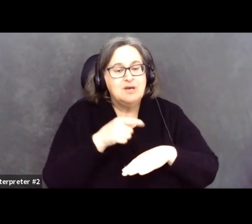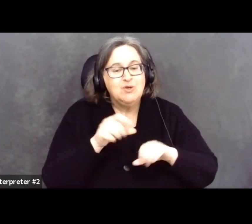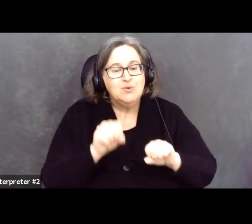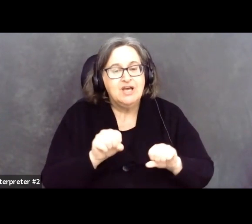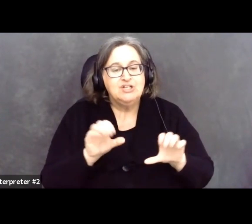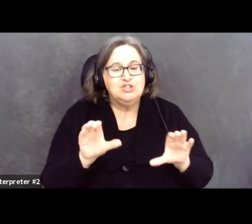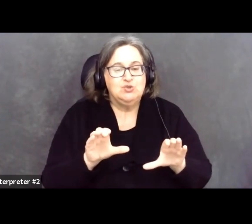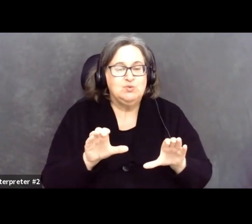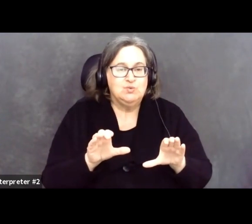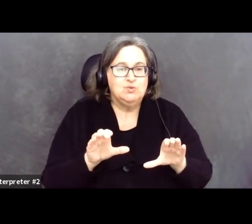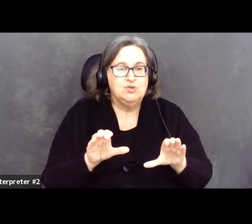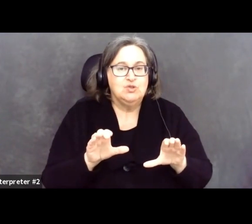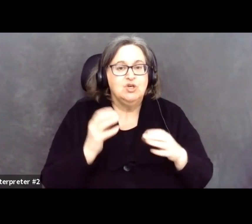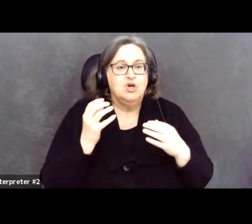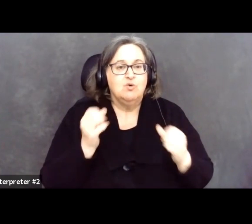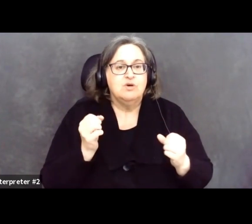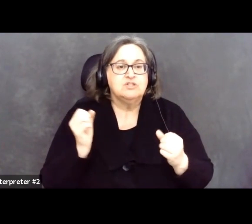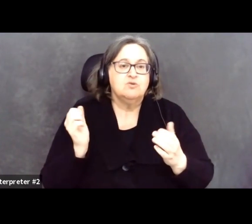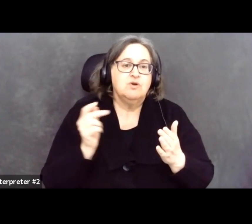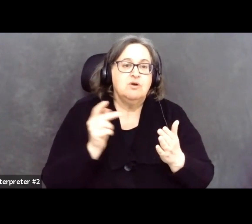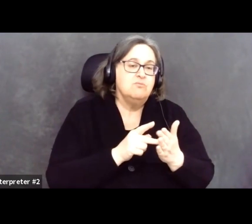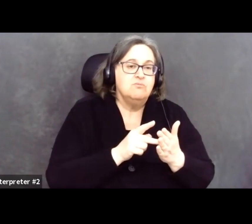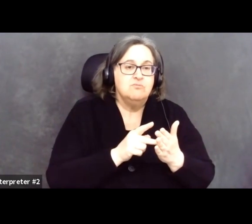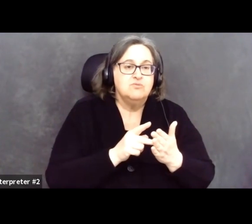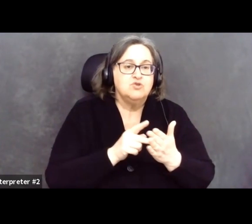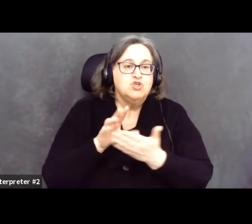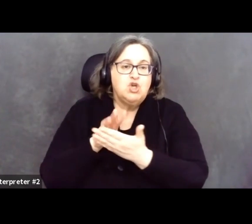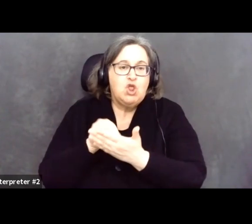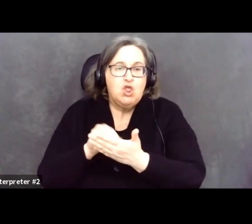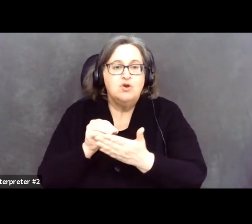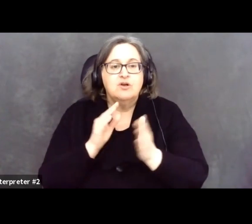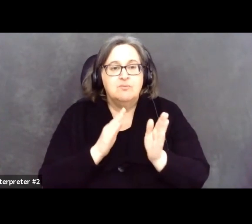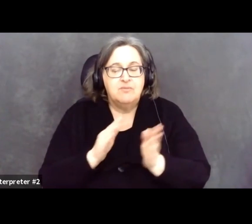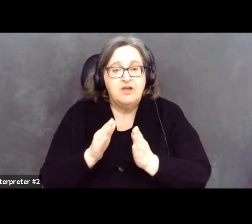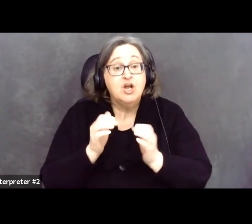a robust return to learn plan. So with concussion, just fact that